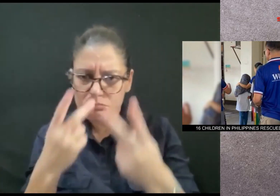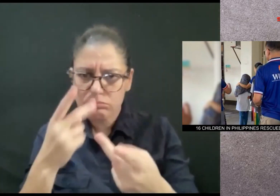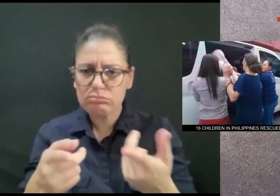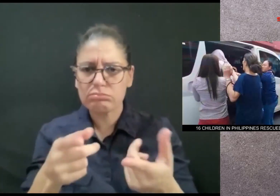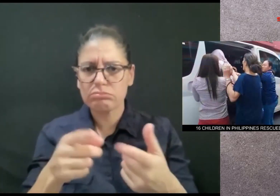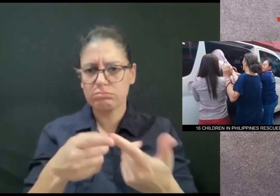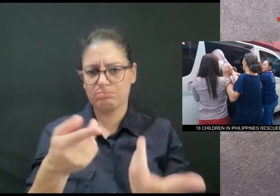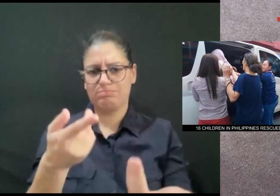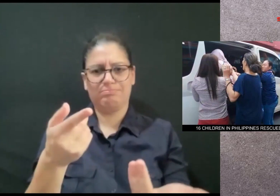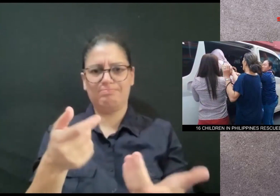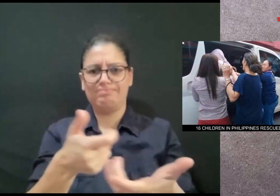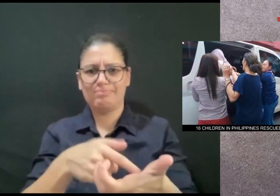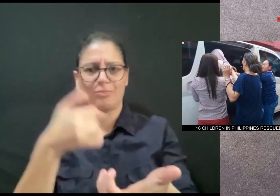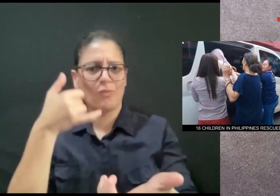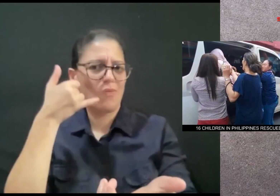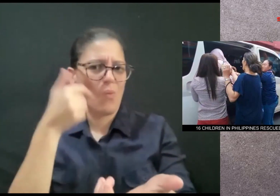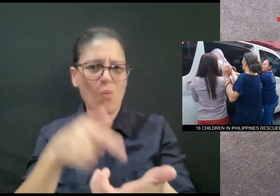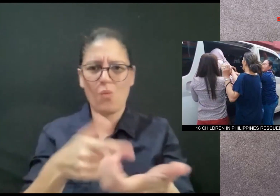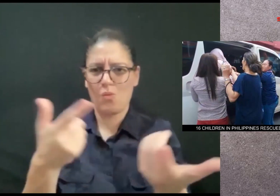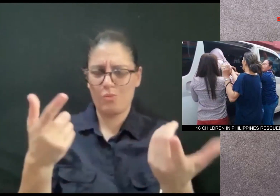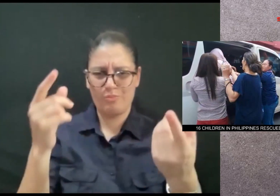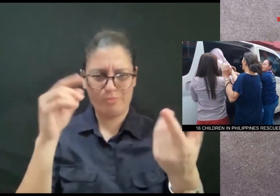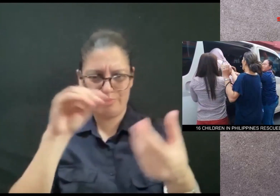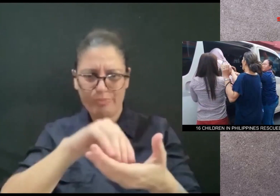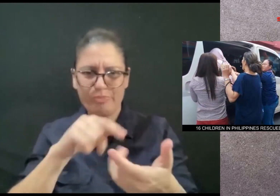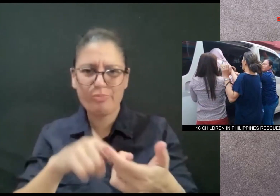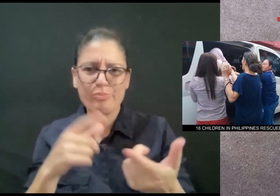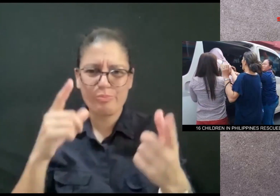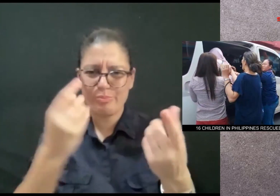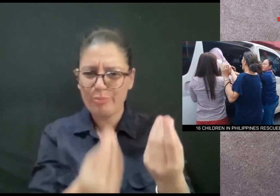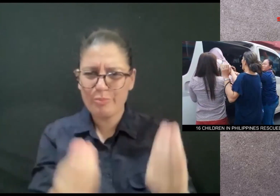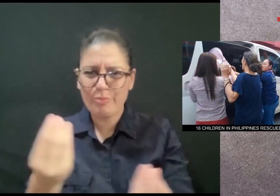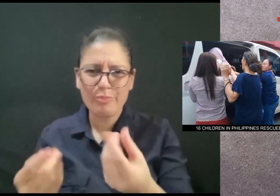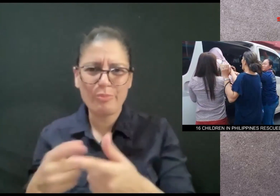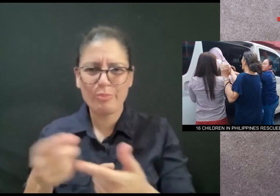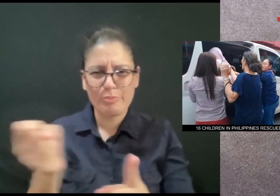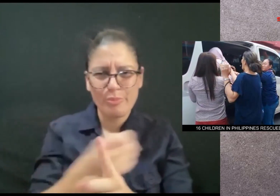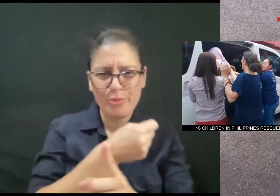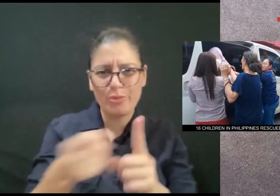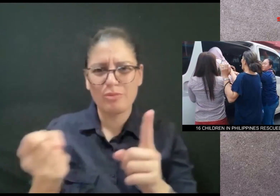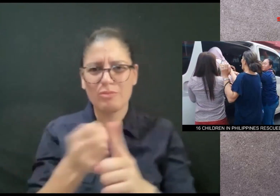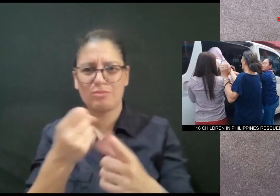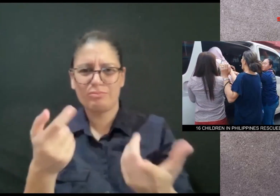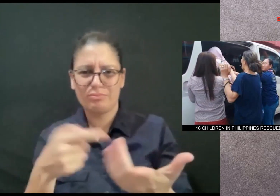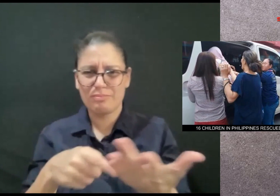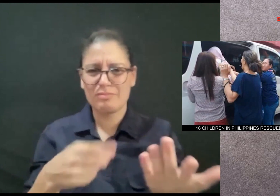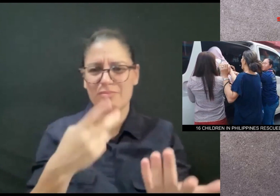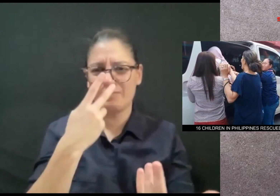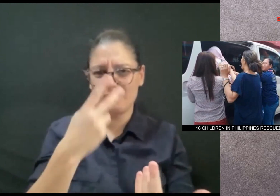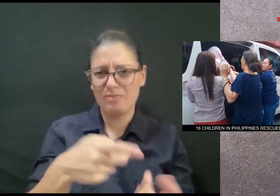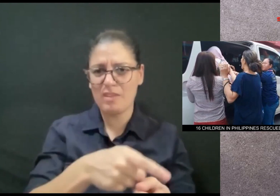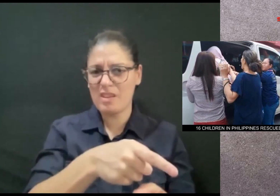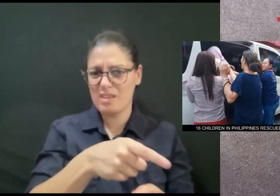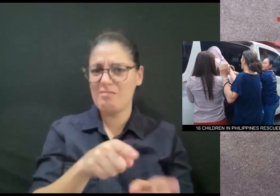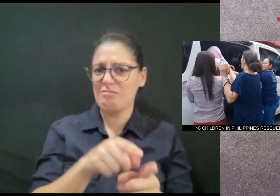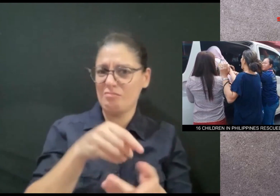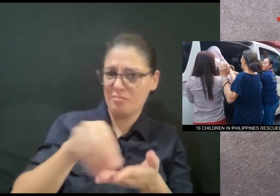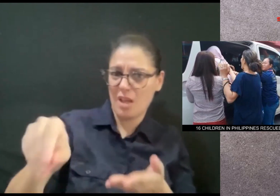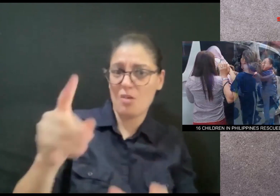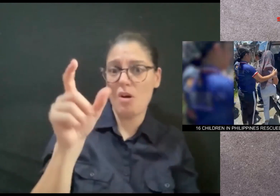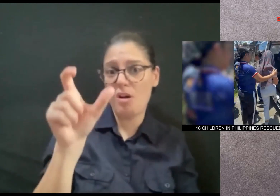found child abuse material and messages on his phone indicating he was going to pay someone